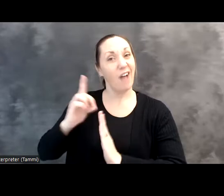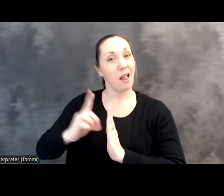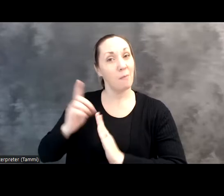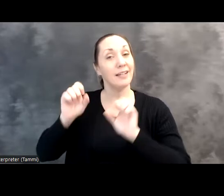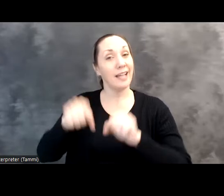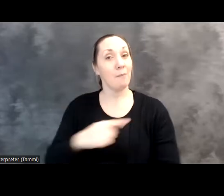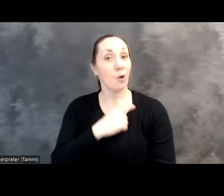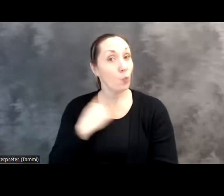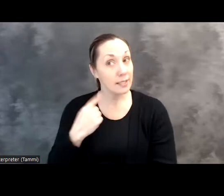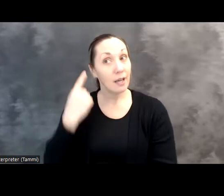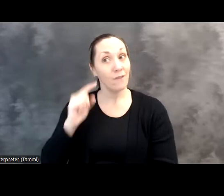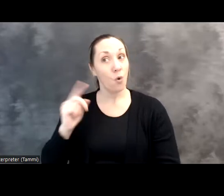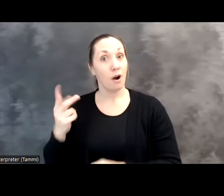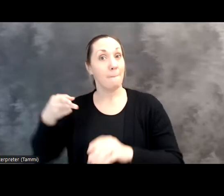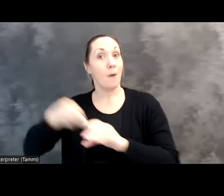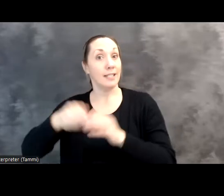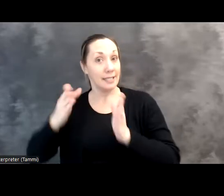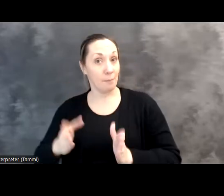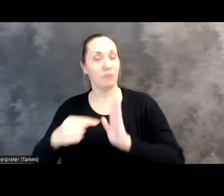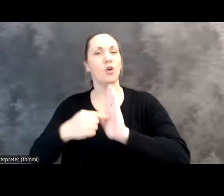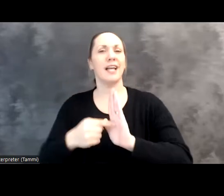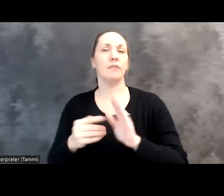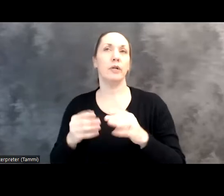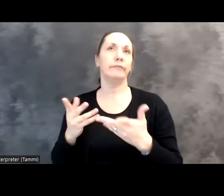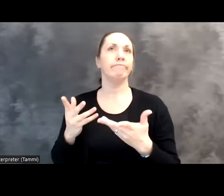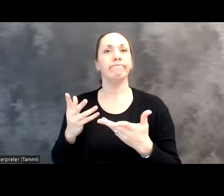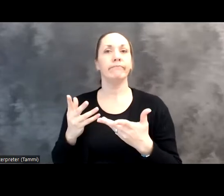. Neuro technology research and